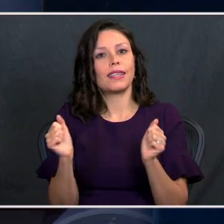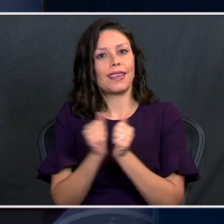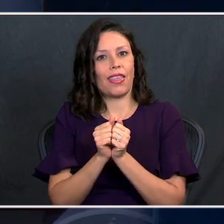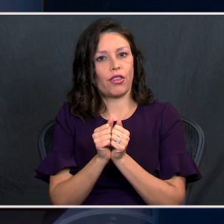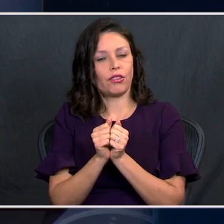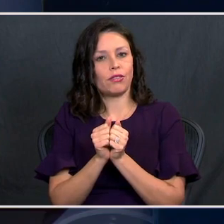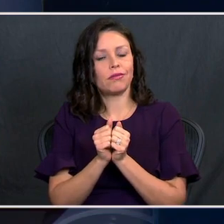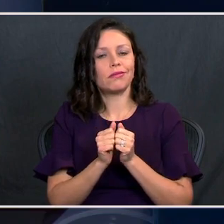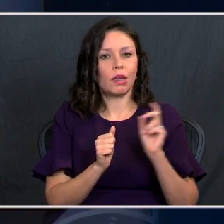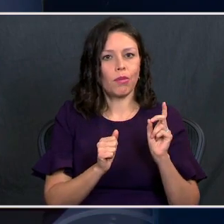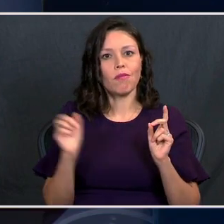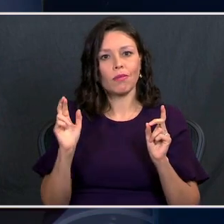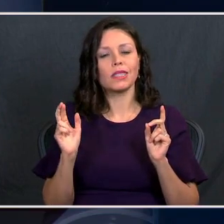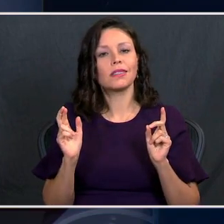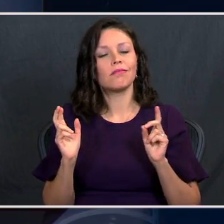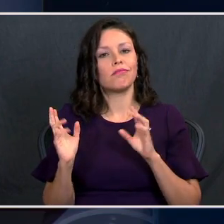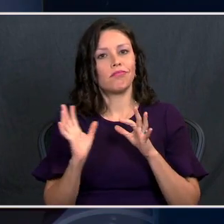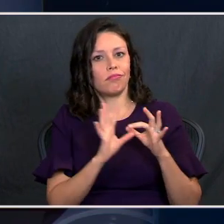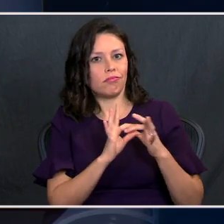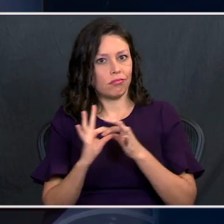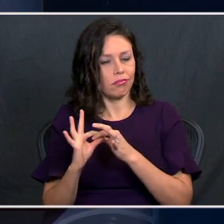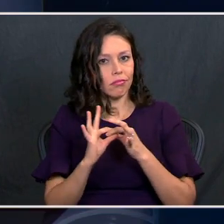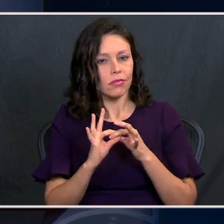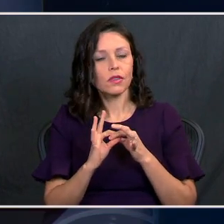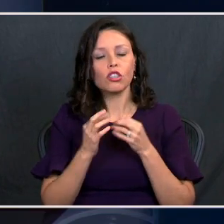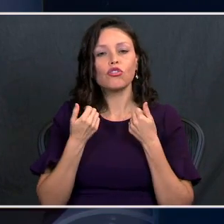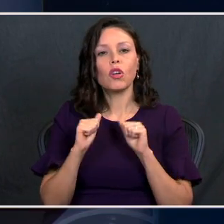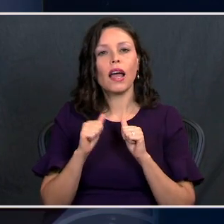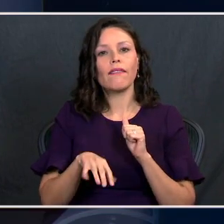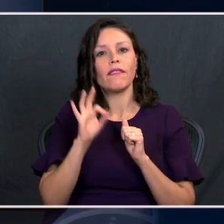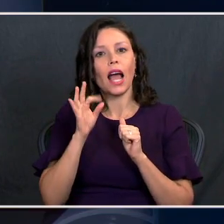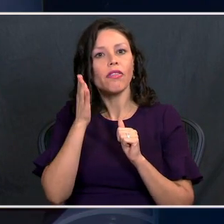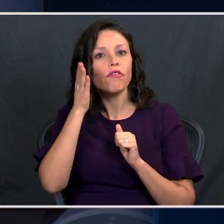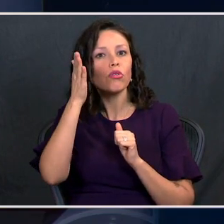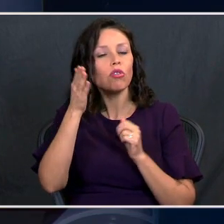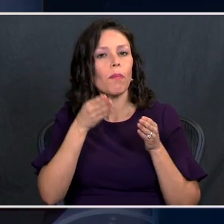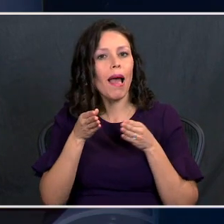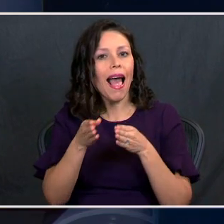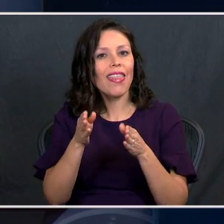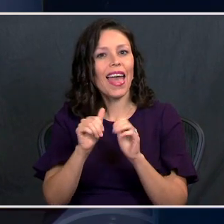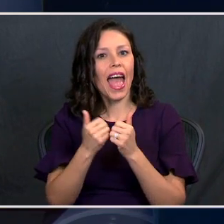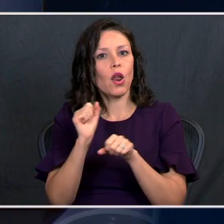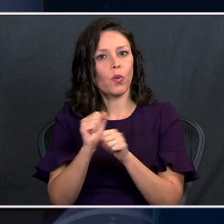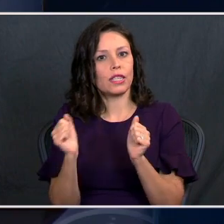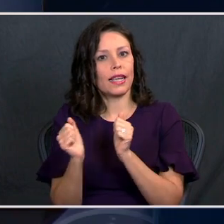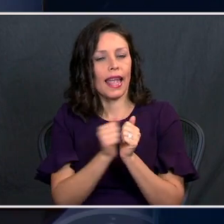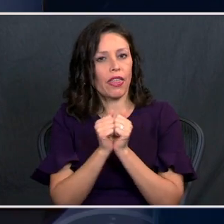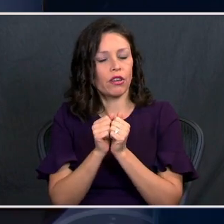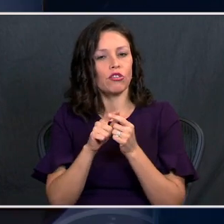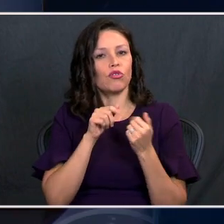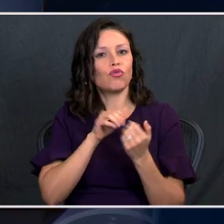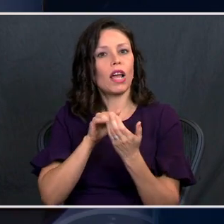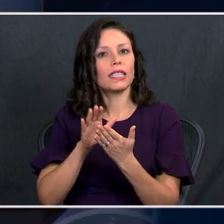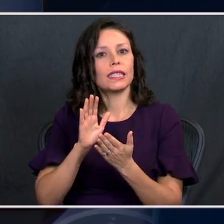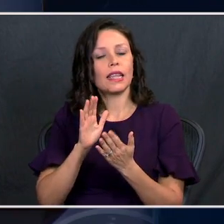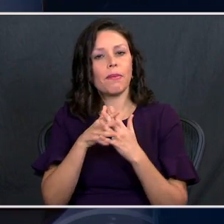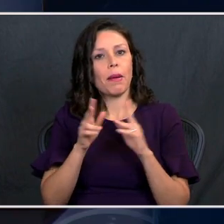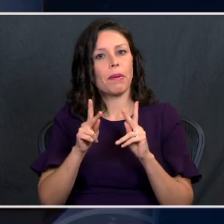working with Democrats and Republicans, trying to find a path forward on how we can work together to address the problems the American people are facing.